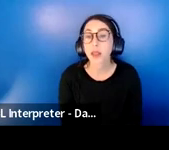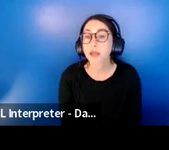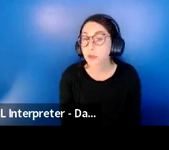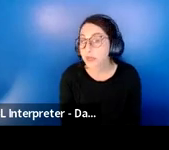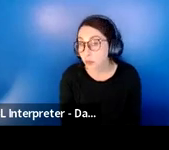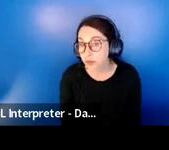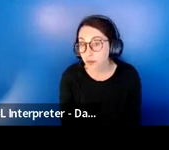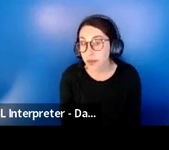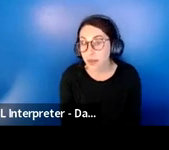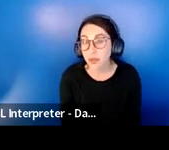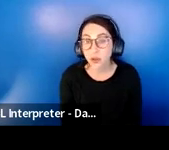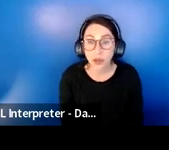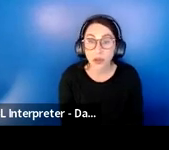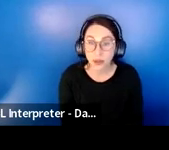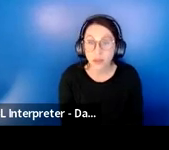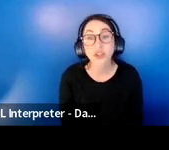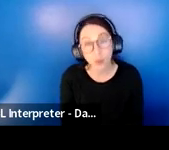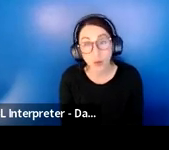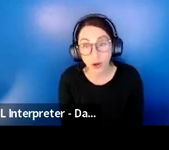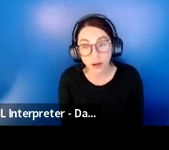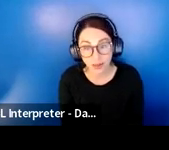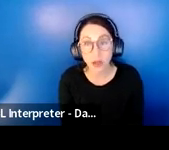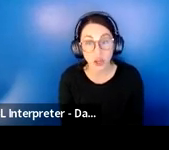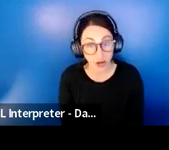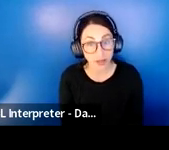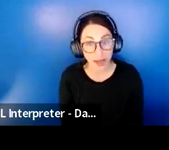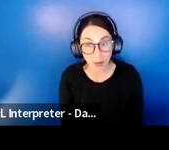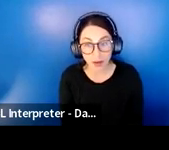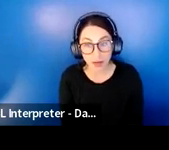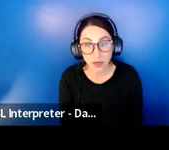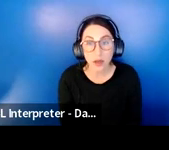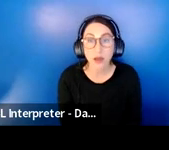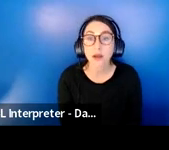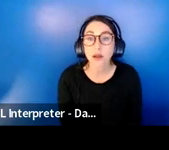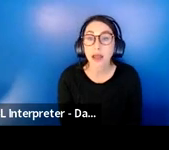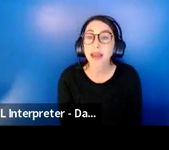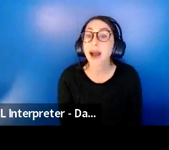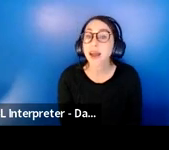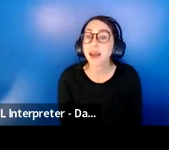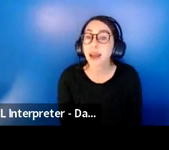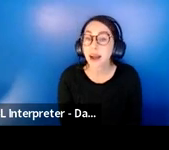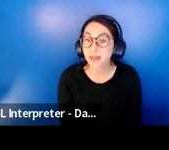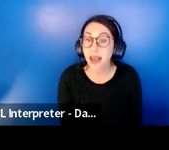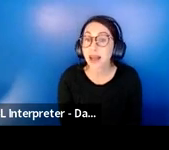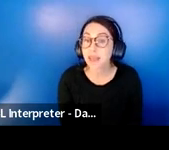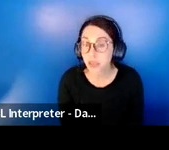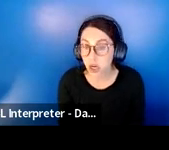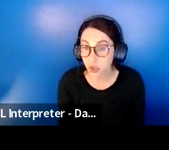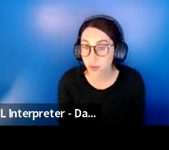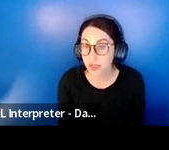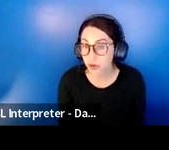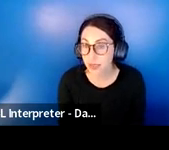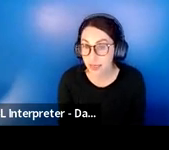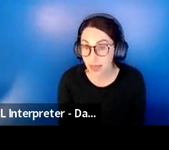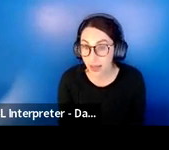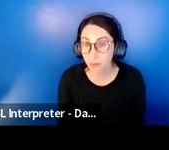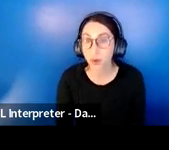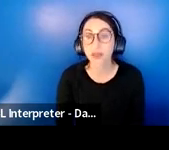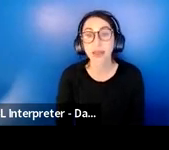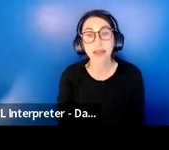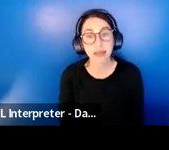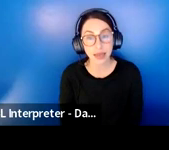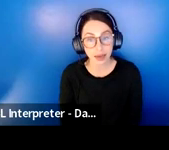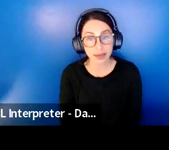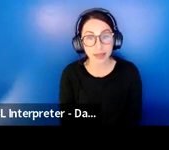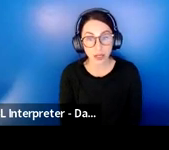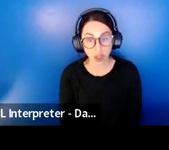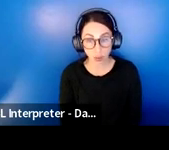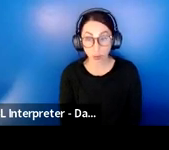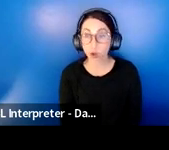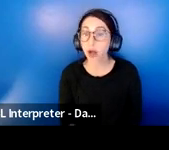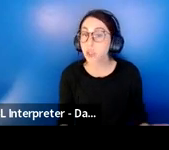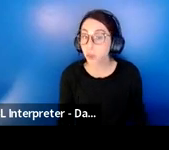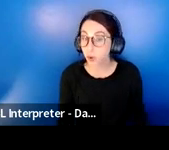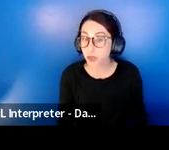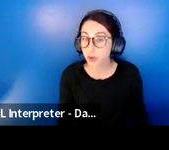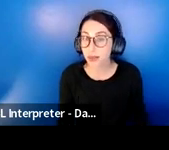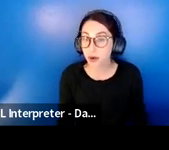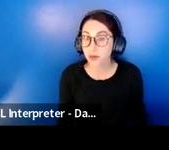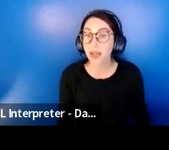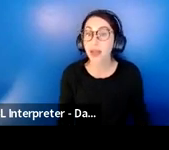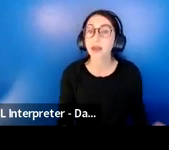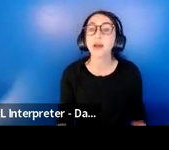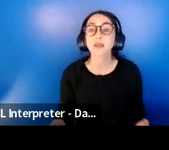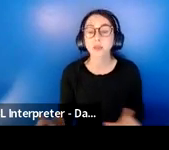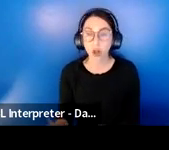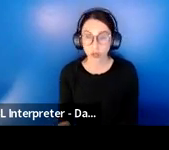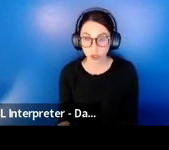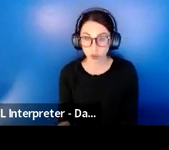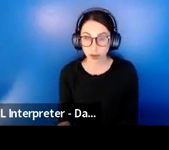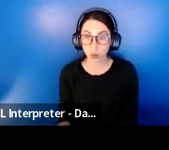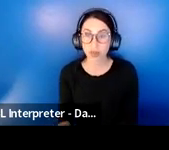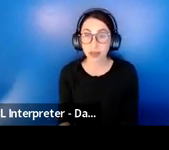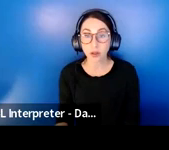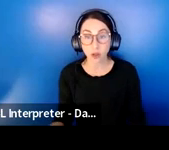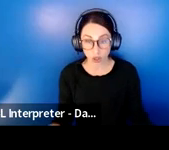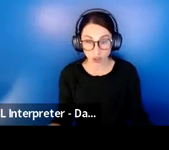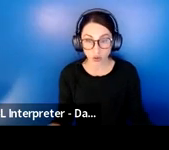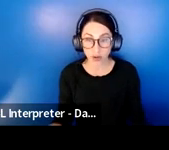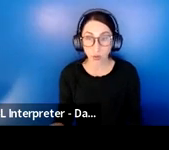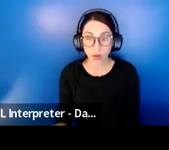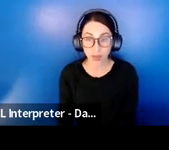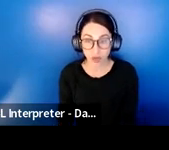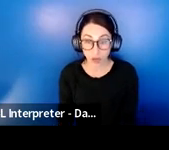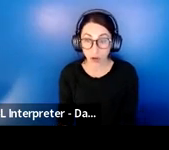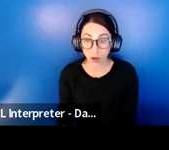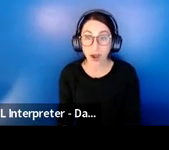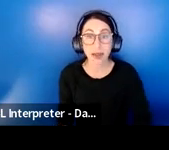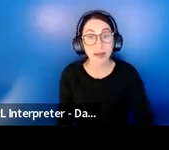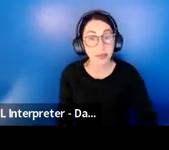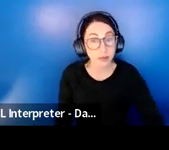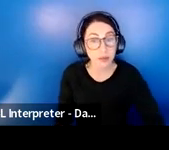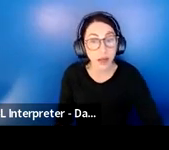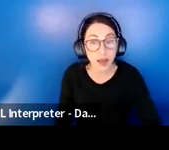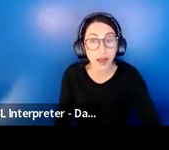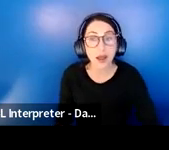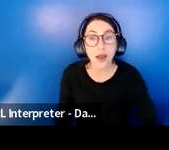ASL Interpreter - Danielle: and some examples of this are the super bowl that just happened. And I haven't had this discussion with my students yet, but they did see the super bowl on the super bowl. Typically, there's a smaller screen within the larger screen with the interpreter, and it seems like